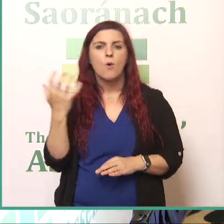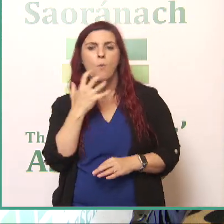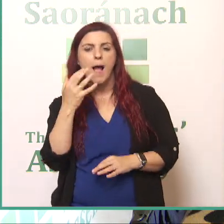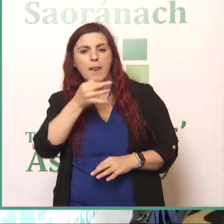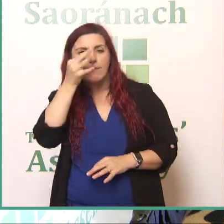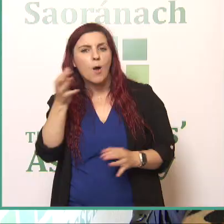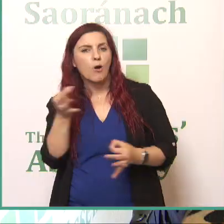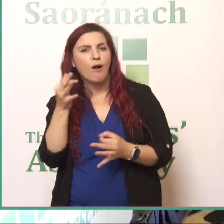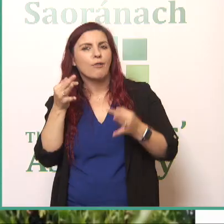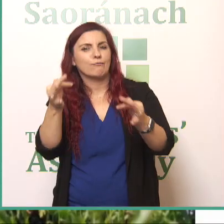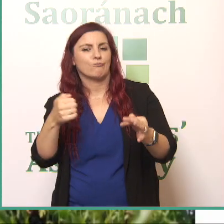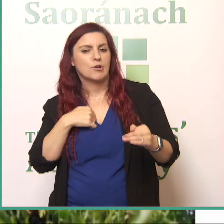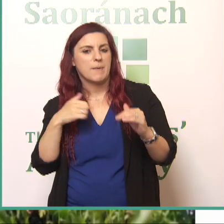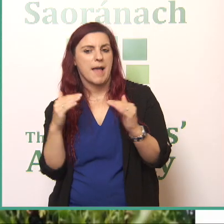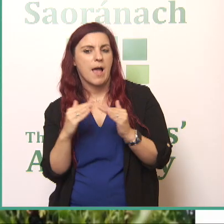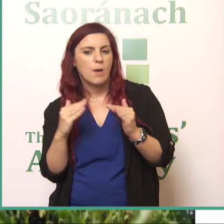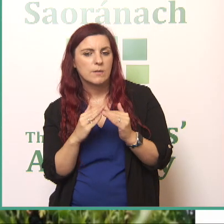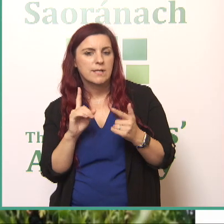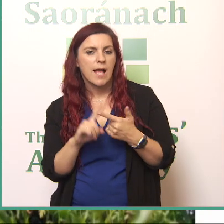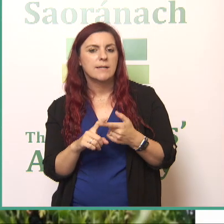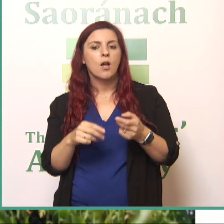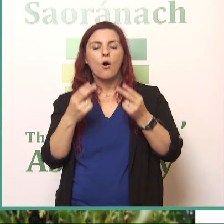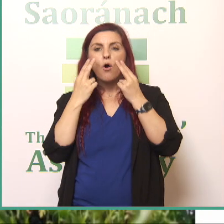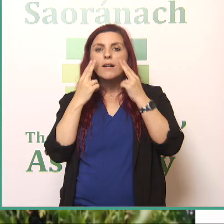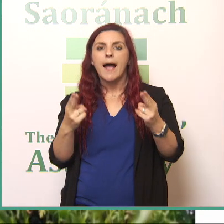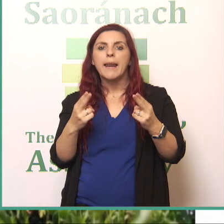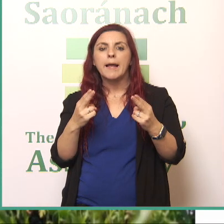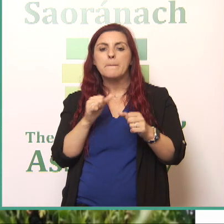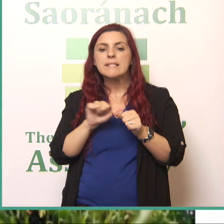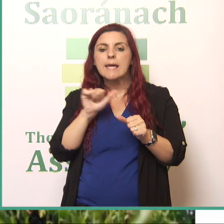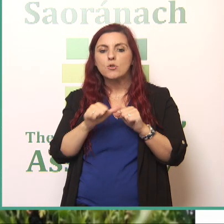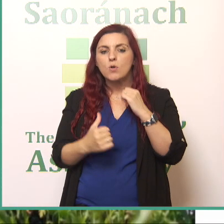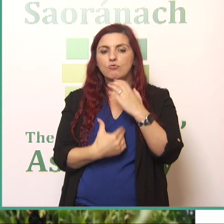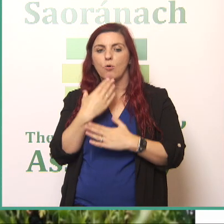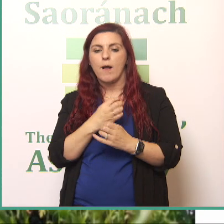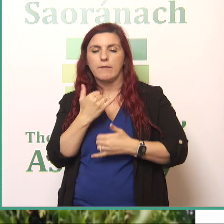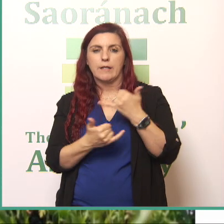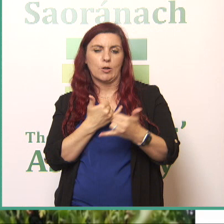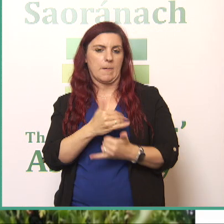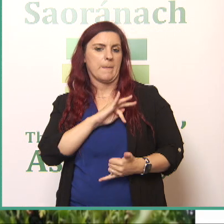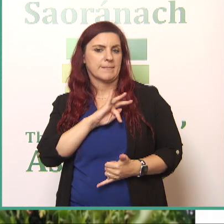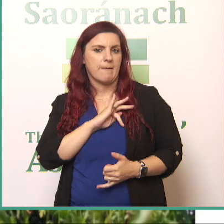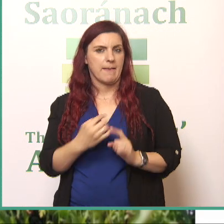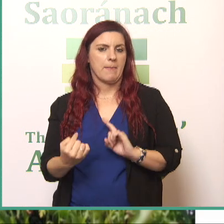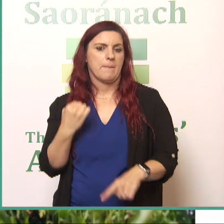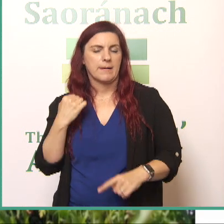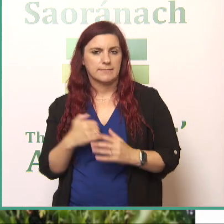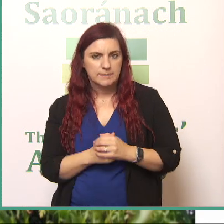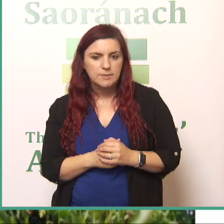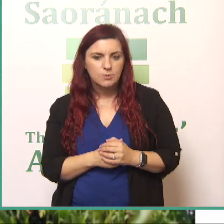house and the organic potatoes that I grow every year myself so I I do work for the diversibility